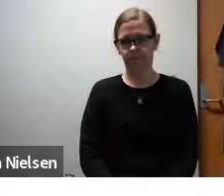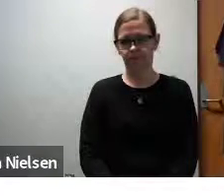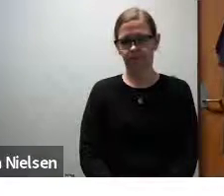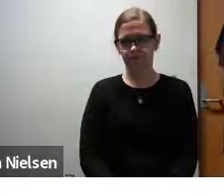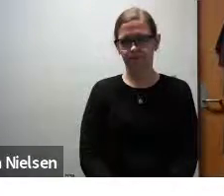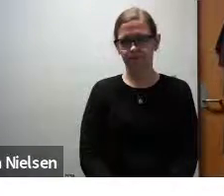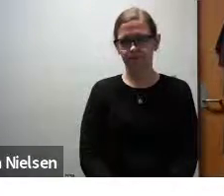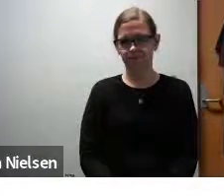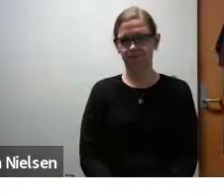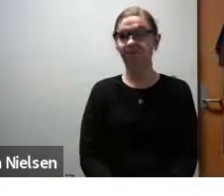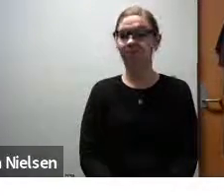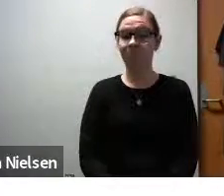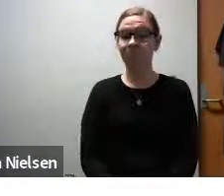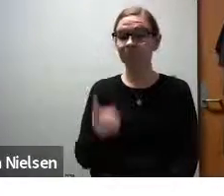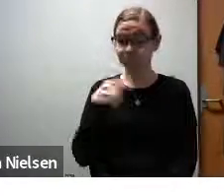How did everybody like that feature.